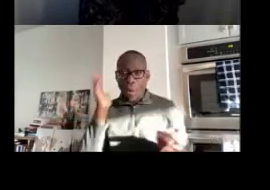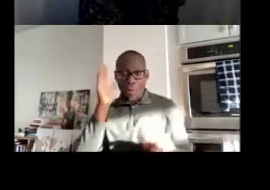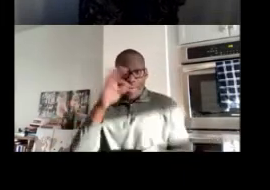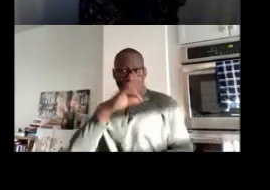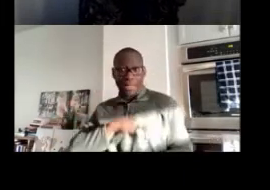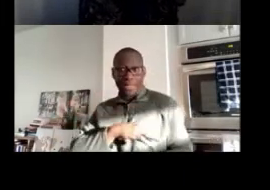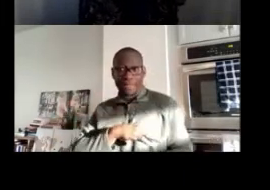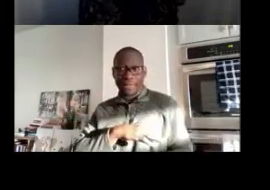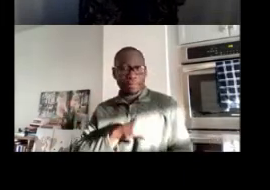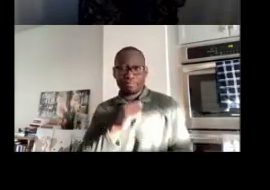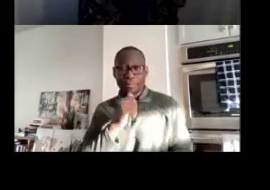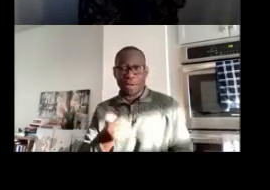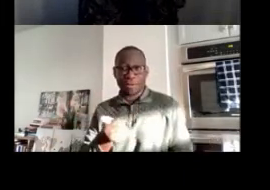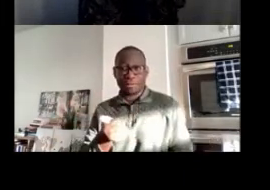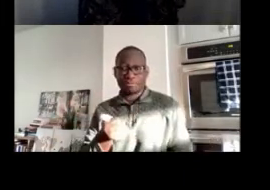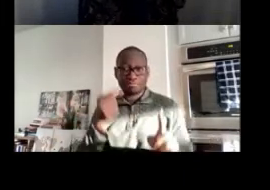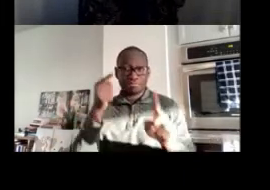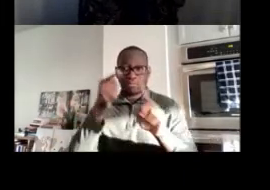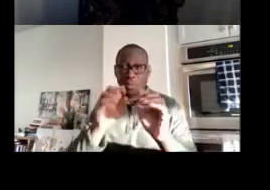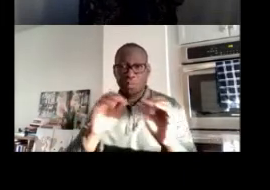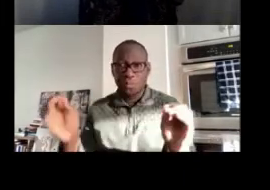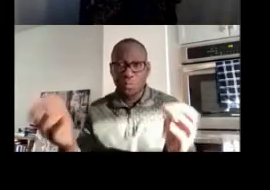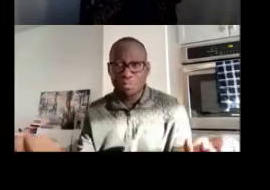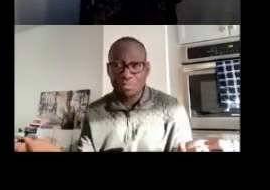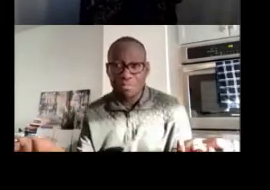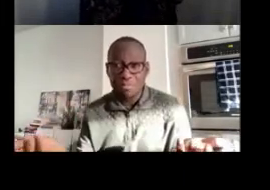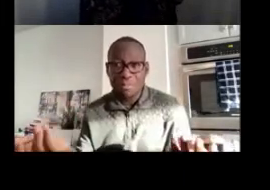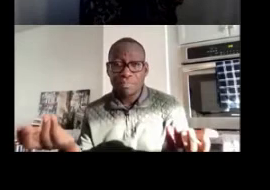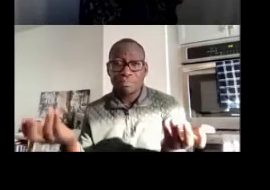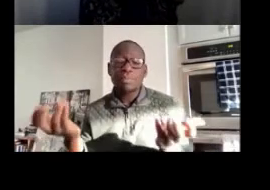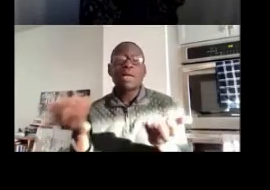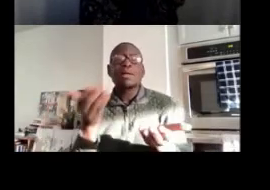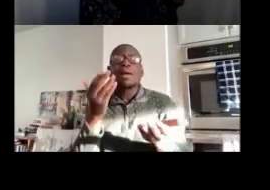student who only knows Kenyan sign language won't necessarily benefit from that. There's no point.